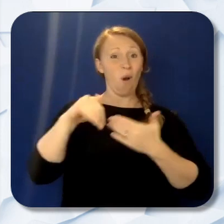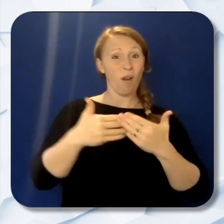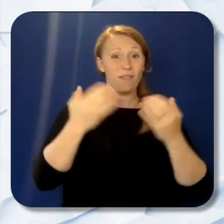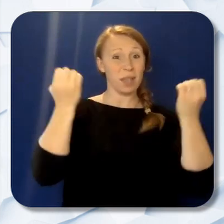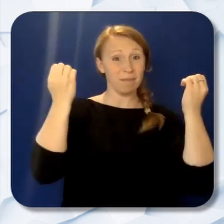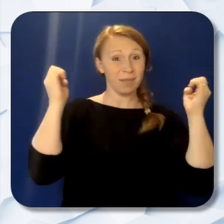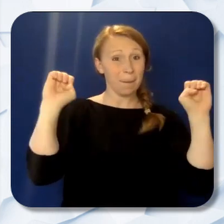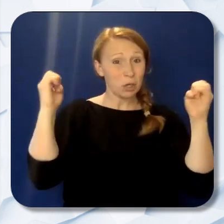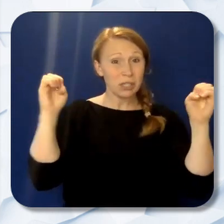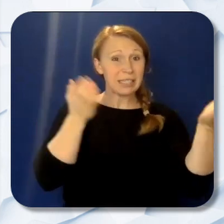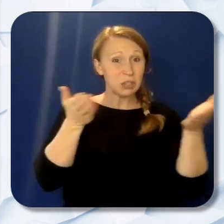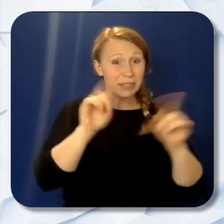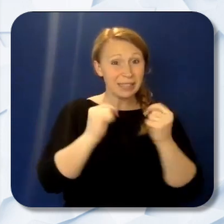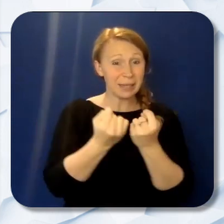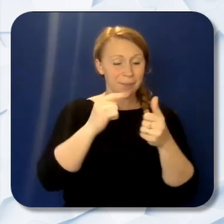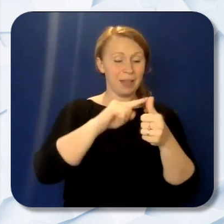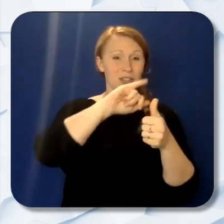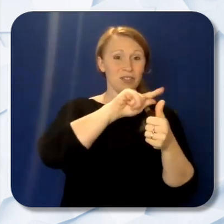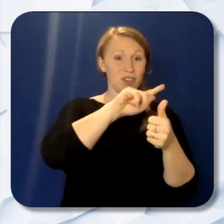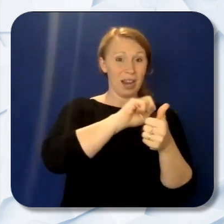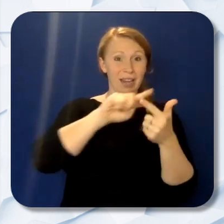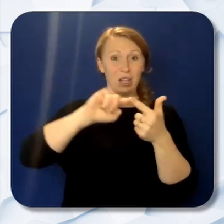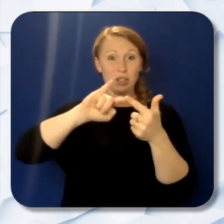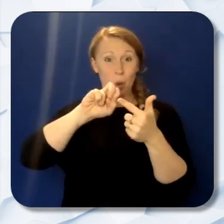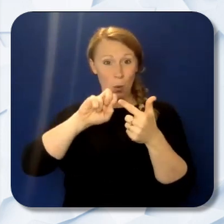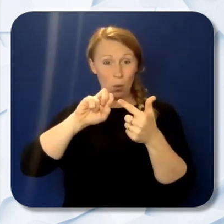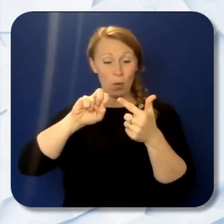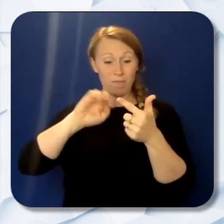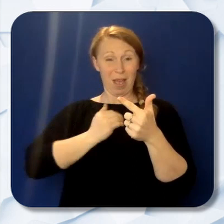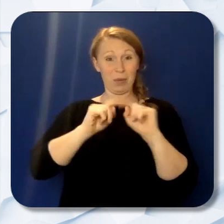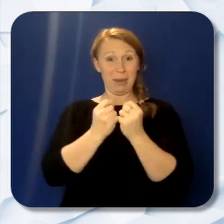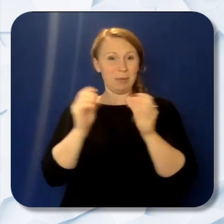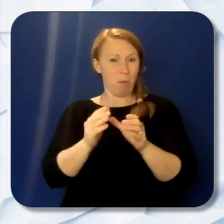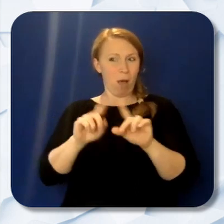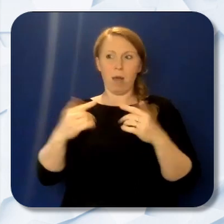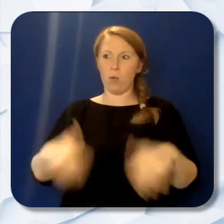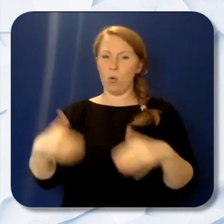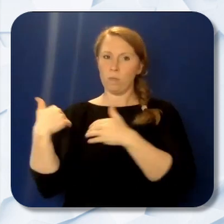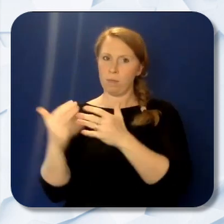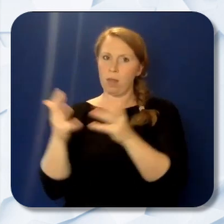uh Jake Joe. Uh, we have a small team that does a lot. Our communications team uh that helped put